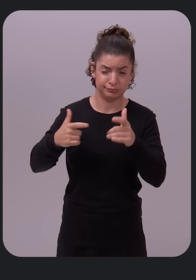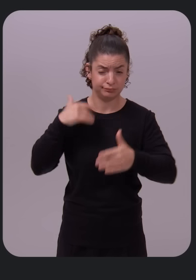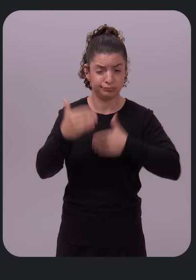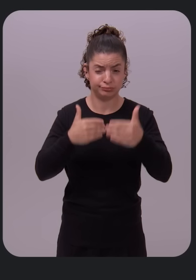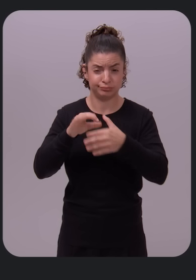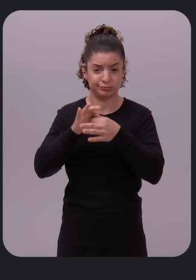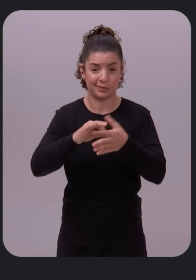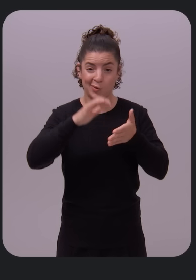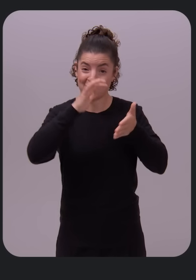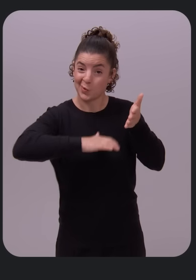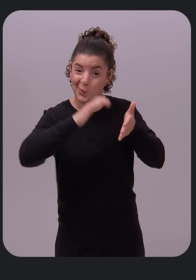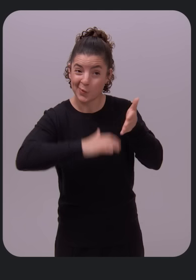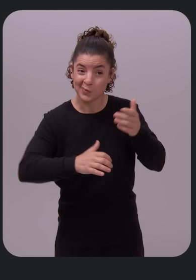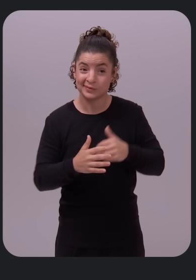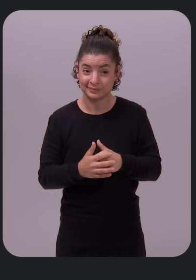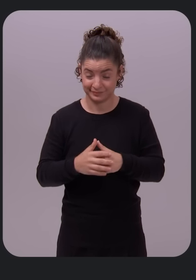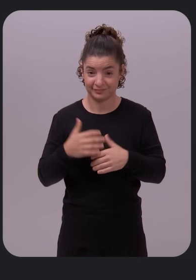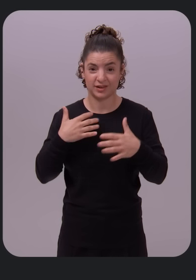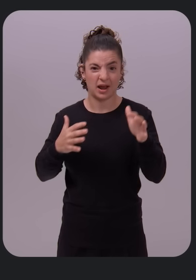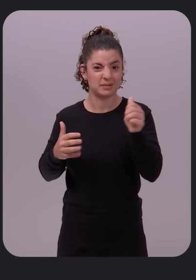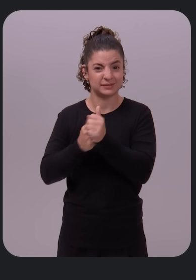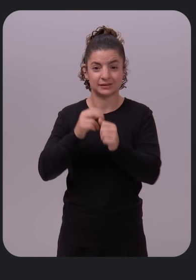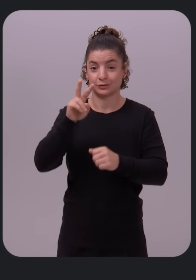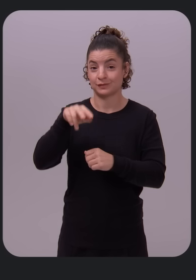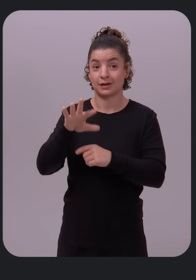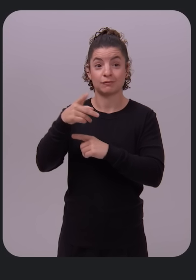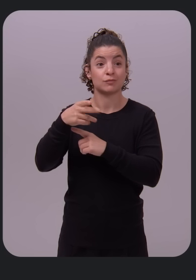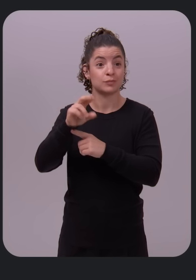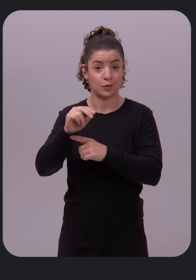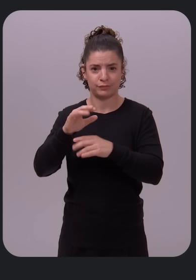Our updated 2.5 Pro reached number one on web.dev arena,